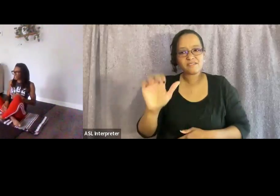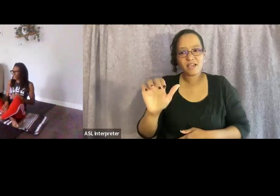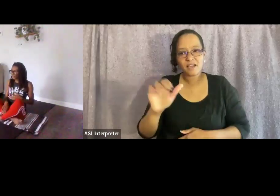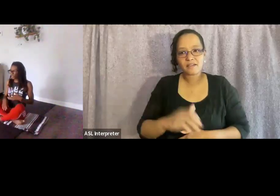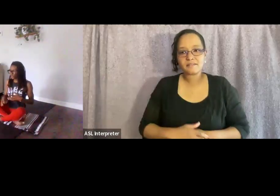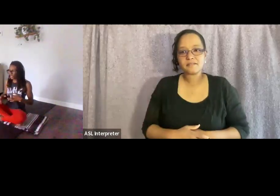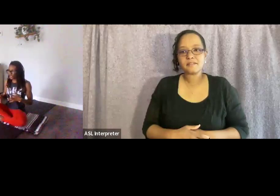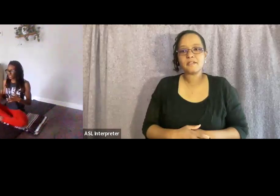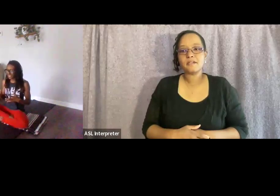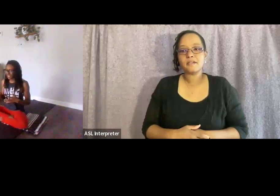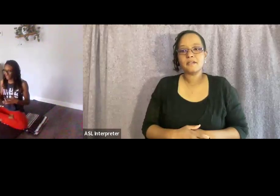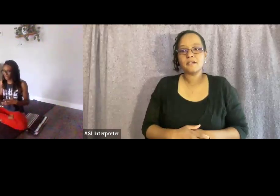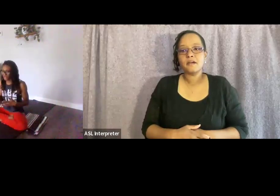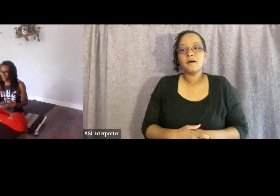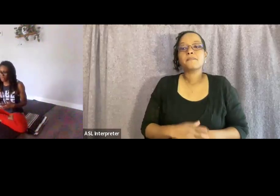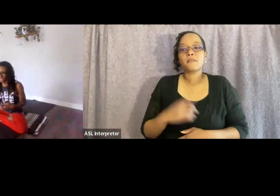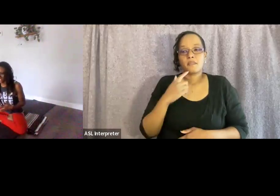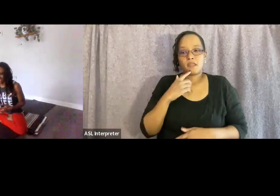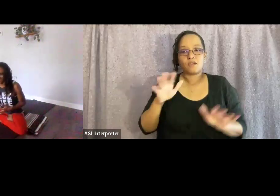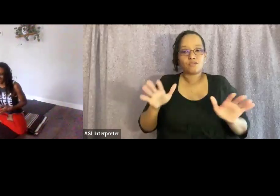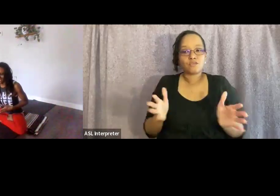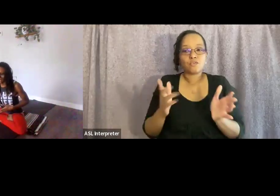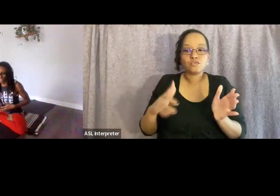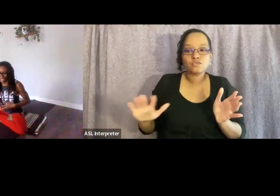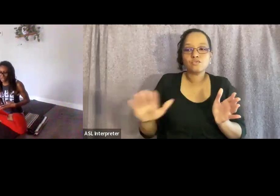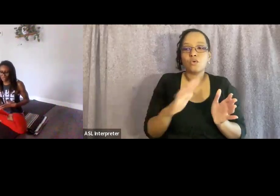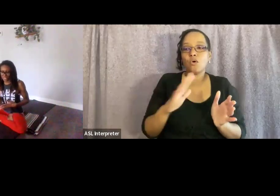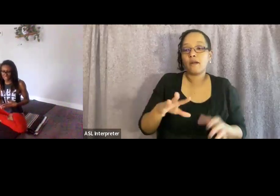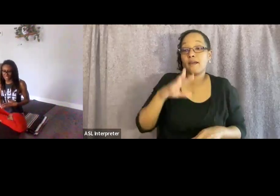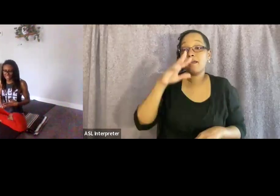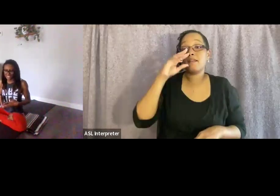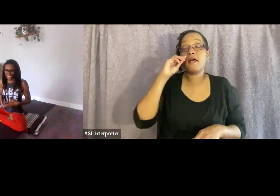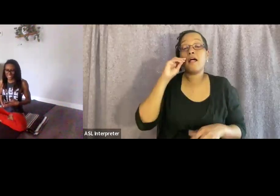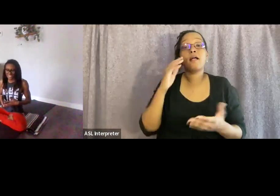And I'll encourage you, as you inhale, to maybe take in something that you need,